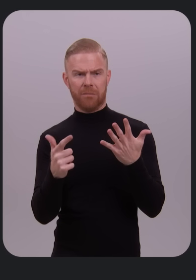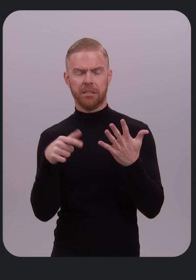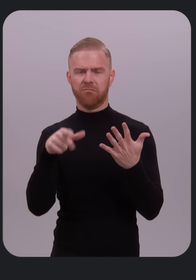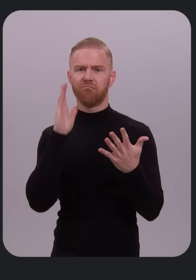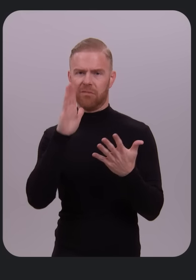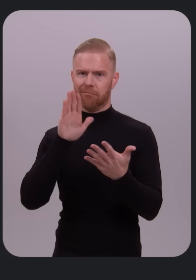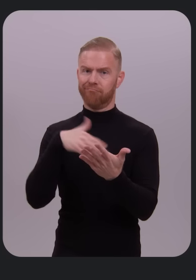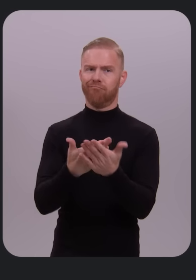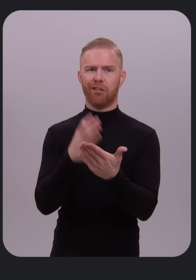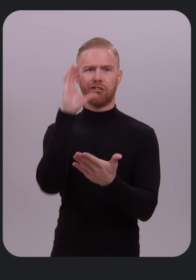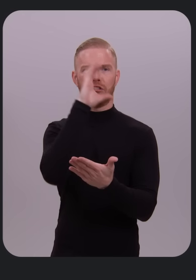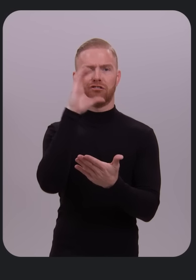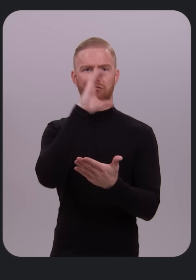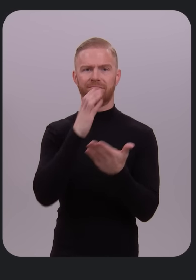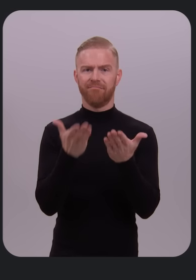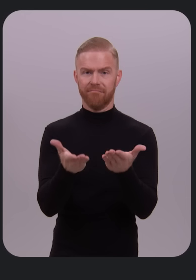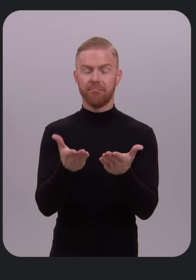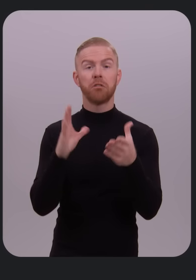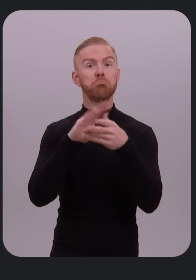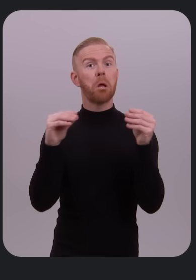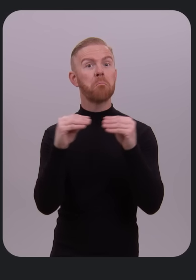To share a whole lot more, here's Liz.